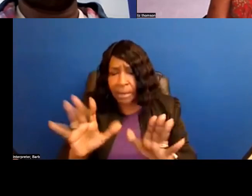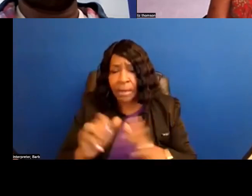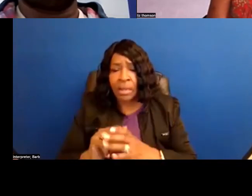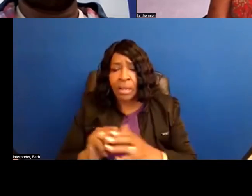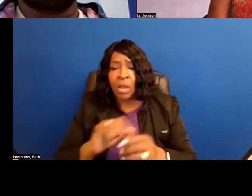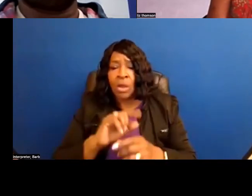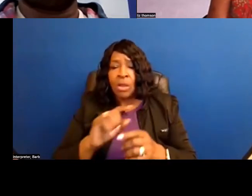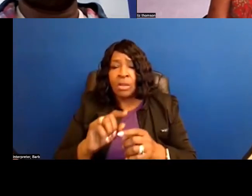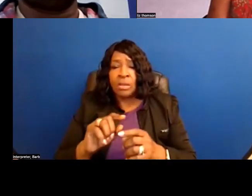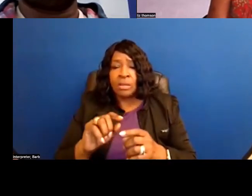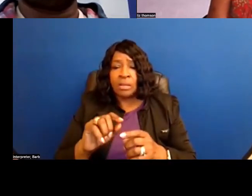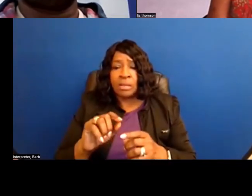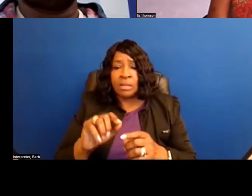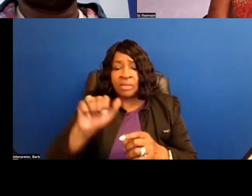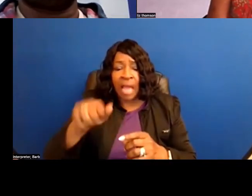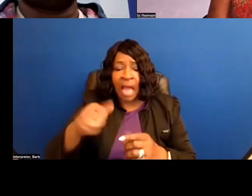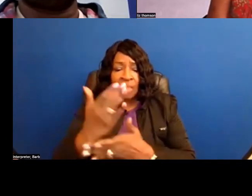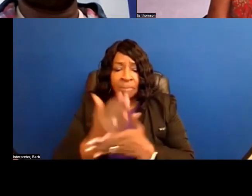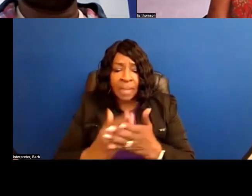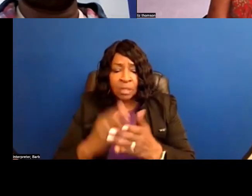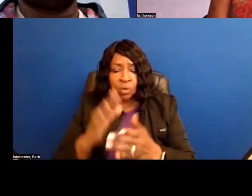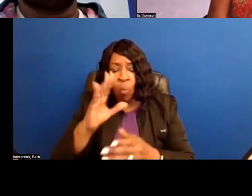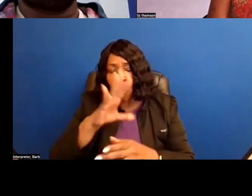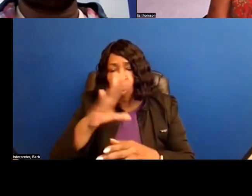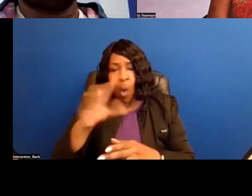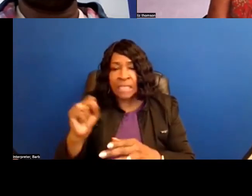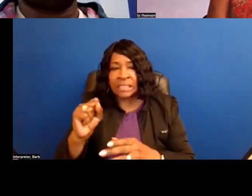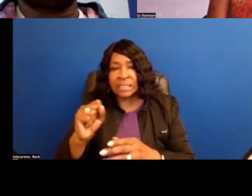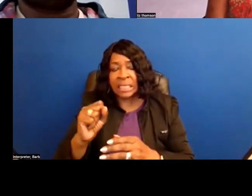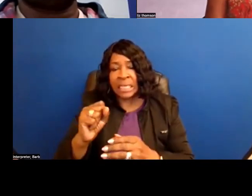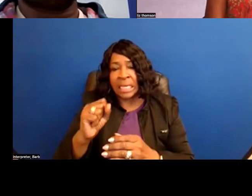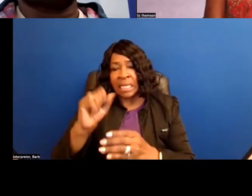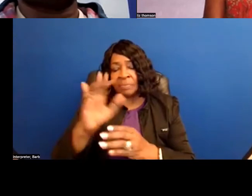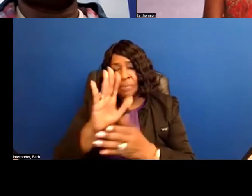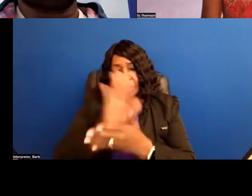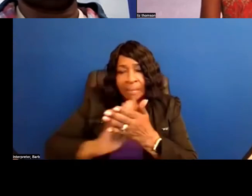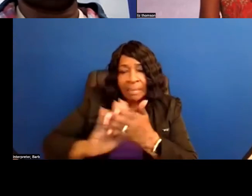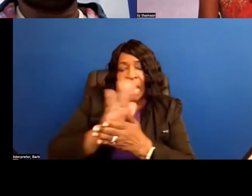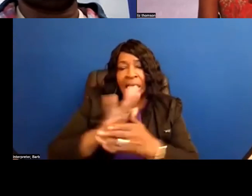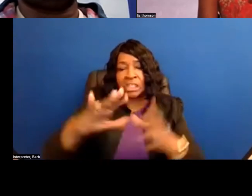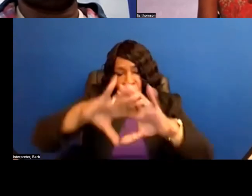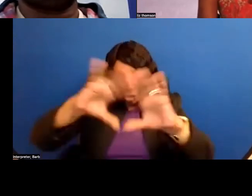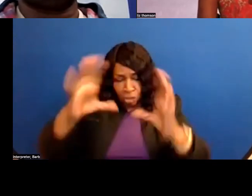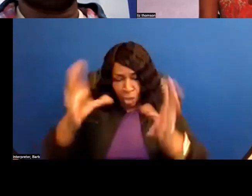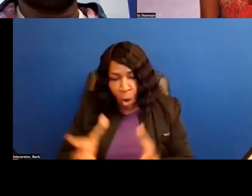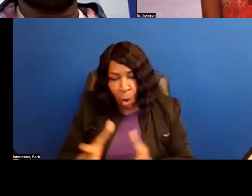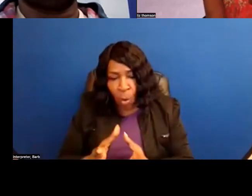the other piece was the institution as a whole. So not just within the DRC but the institution as a whole.